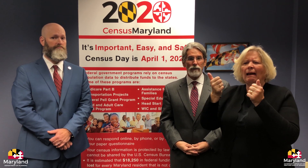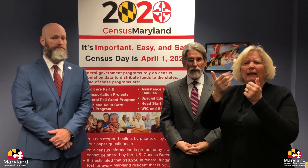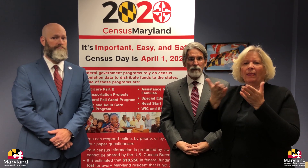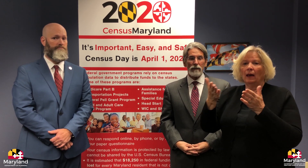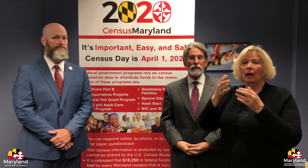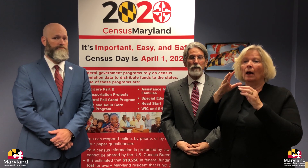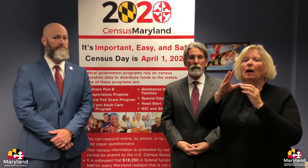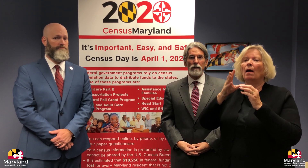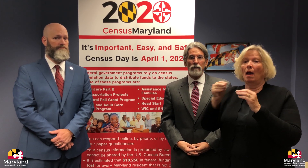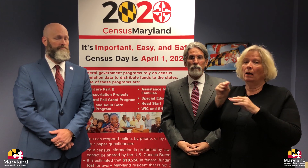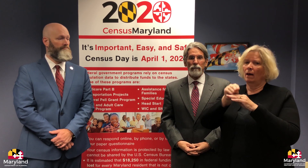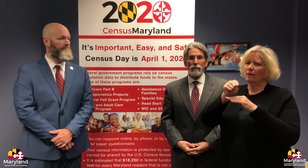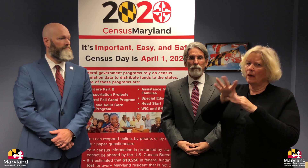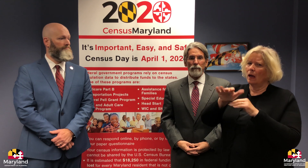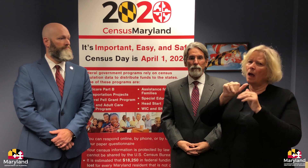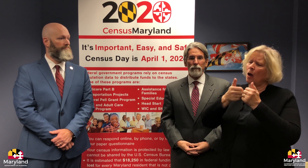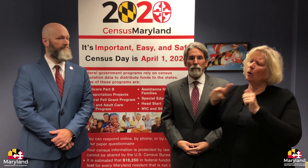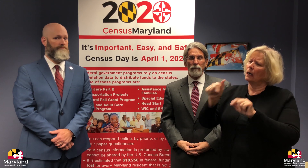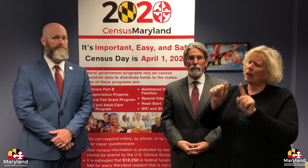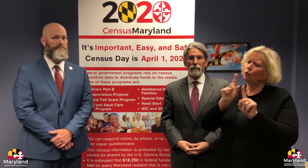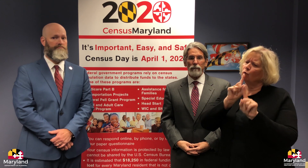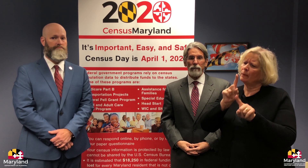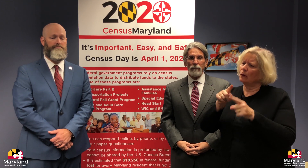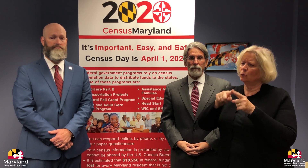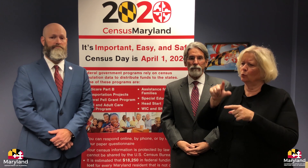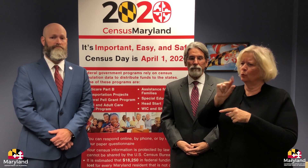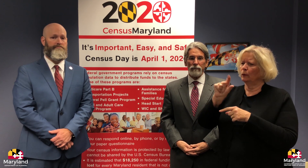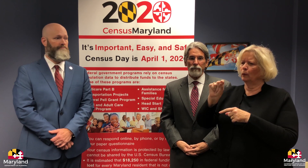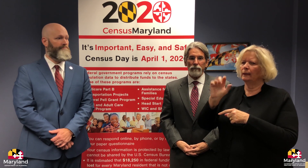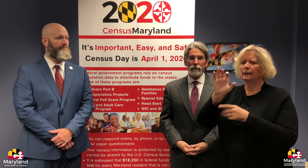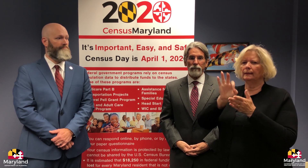to the 2020 Census.